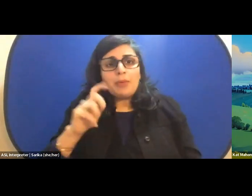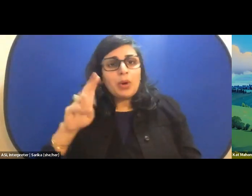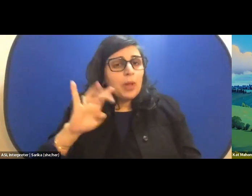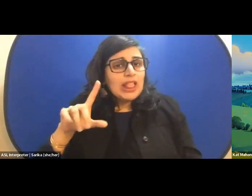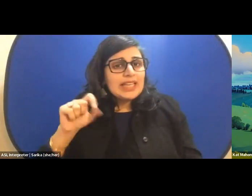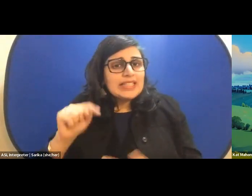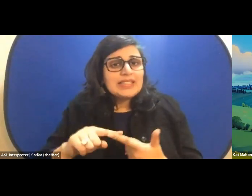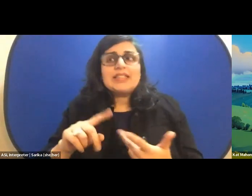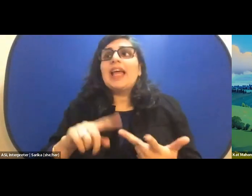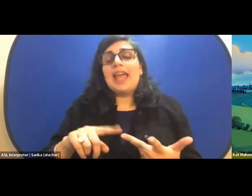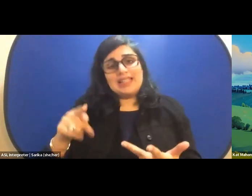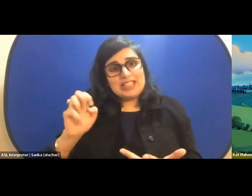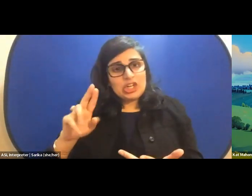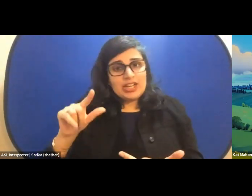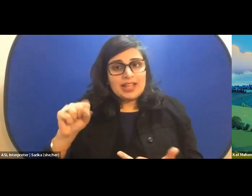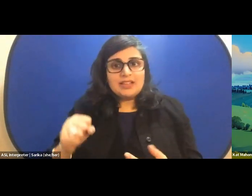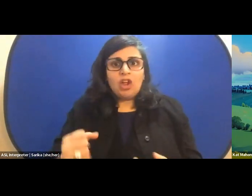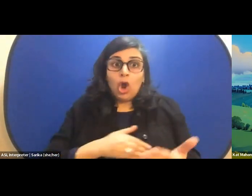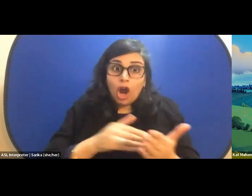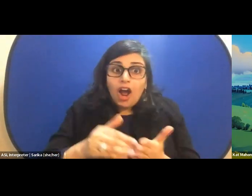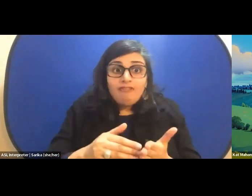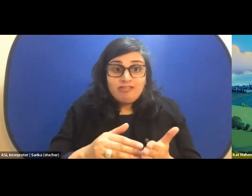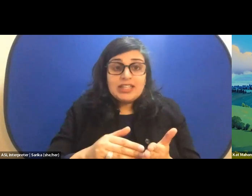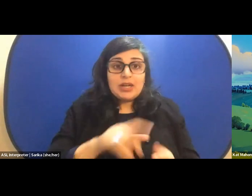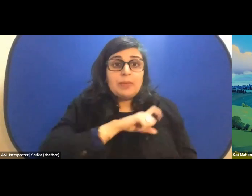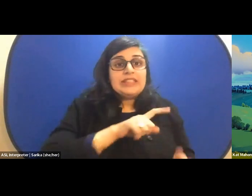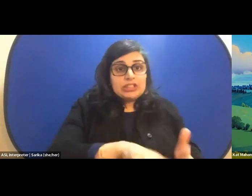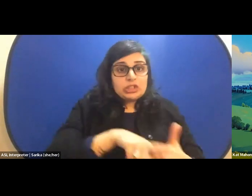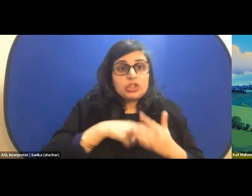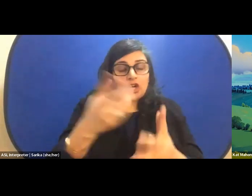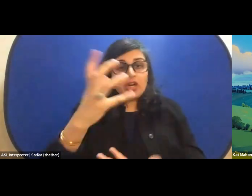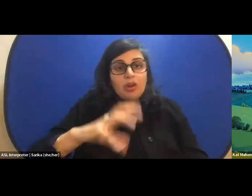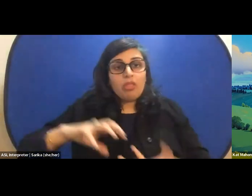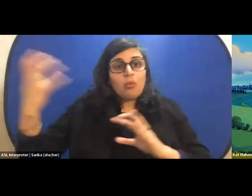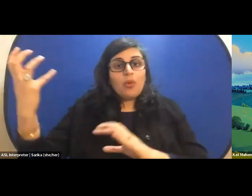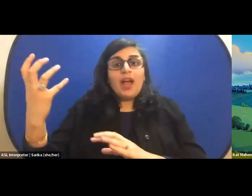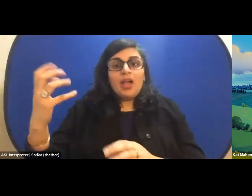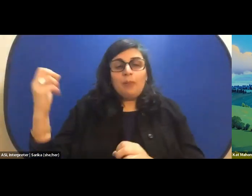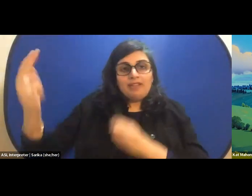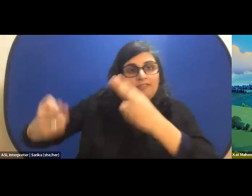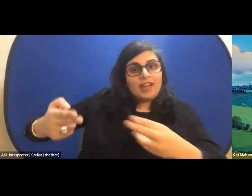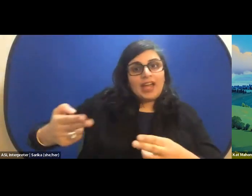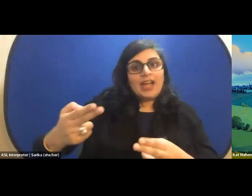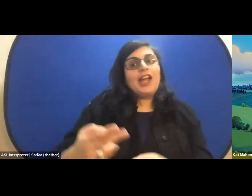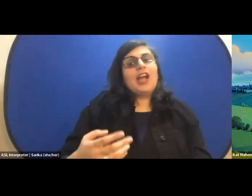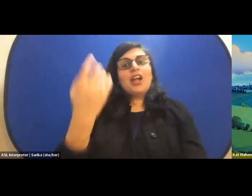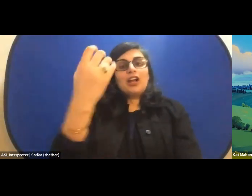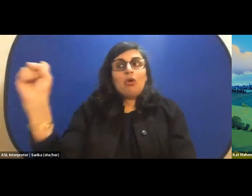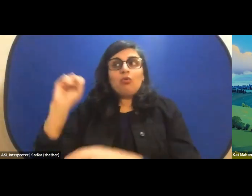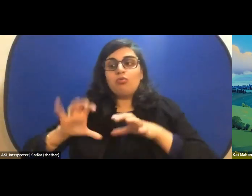chemical weapons, pepper balls, and rubber bullets. In many cases, the police started the riot by